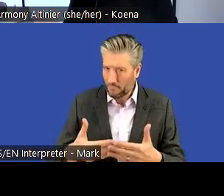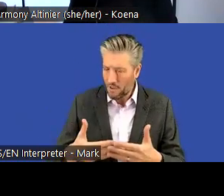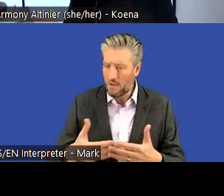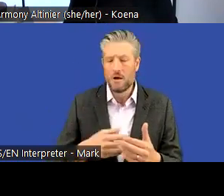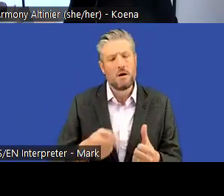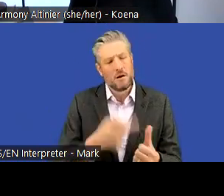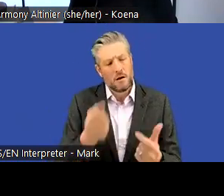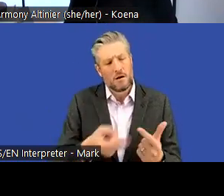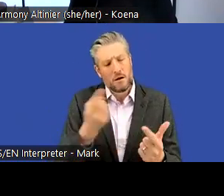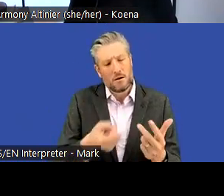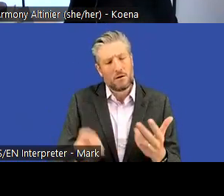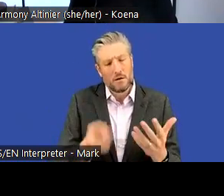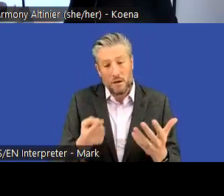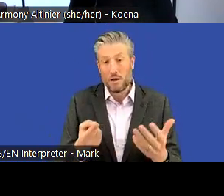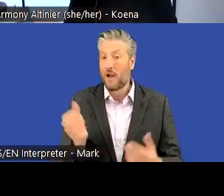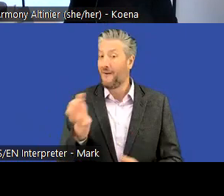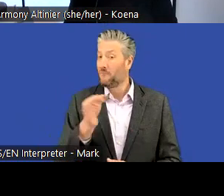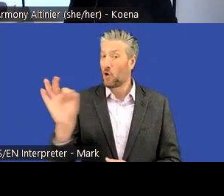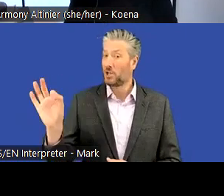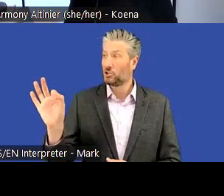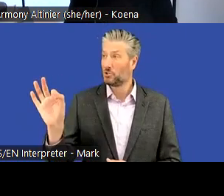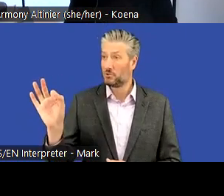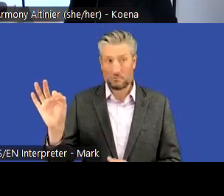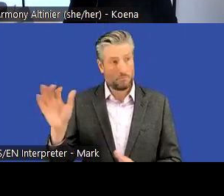France a champion of digital accessibility.